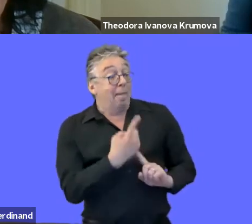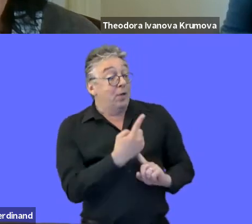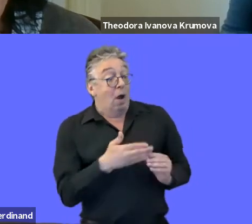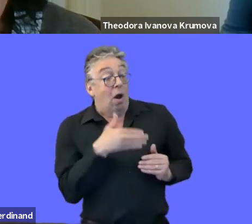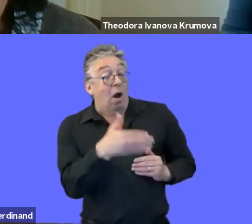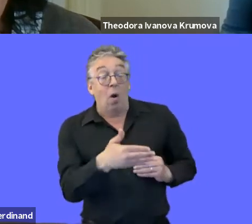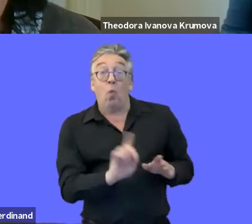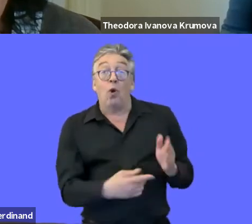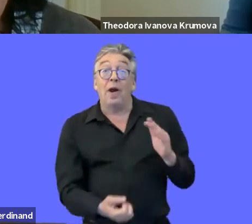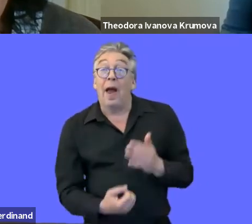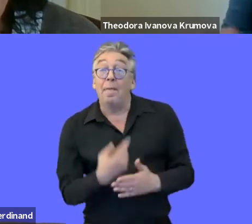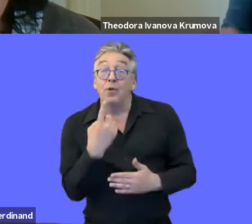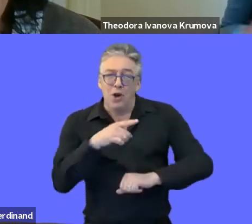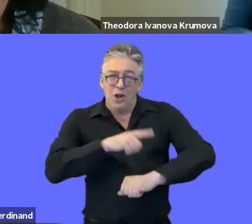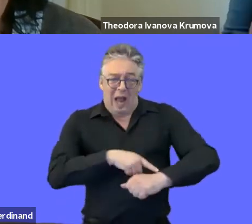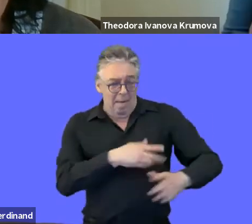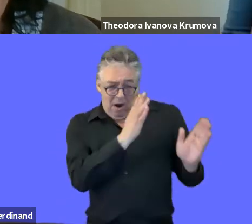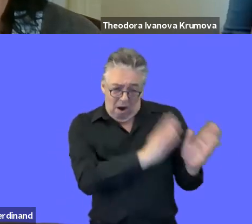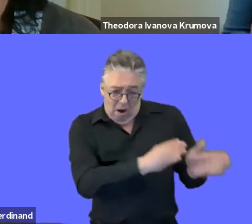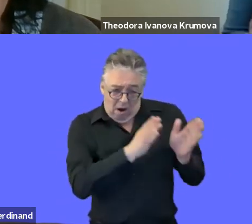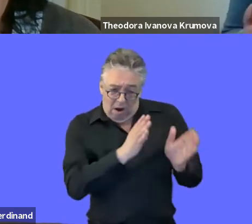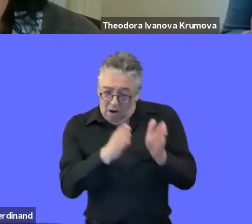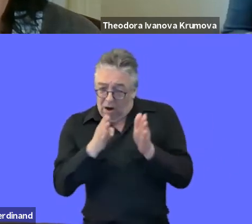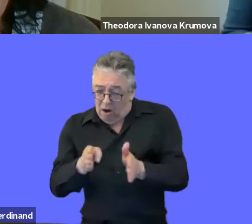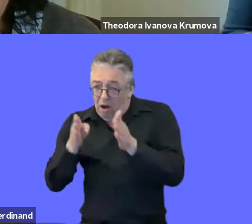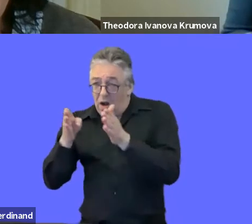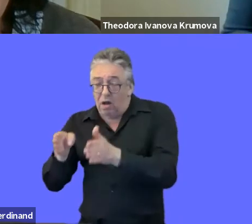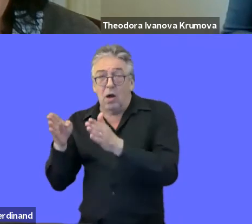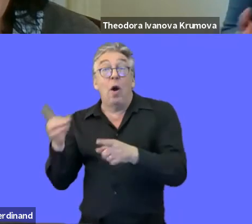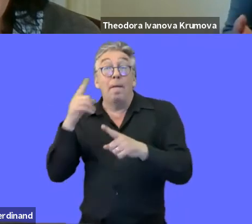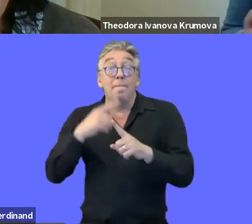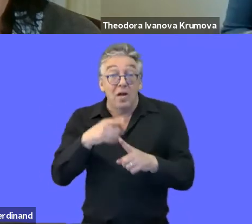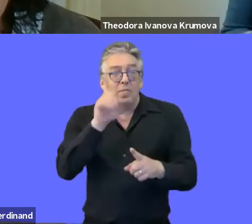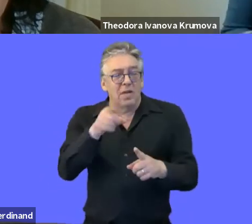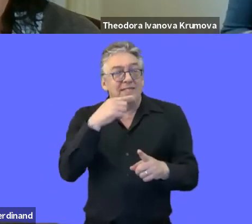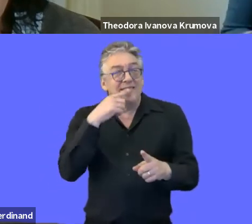and explaining also which Article of the conventions have been violated